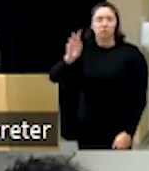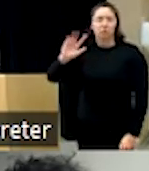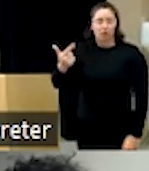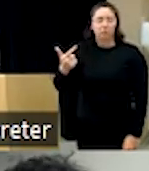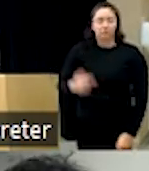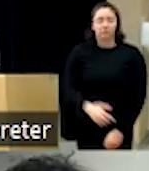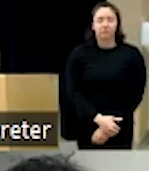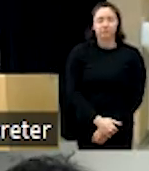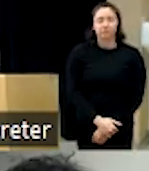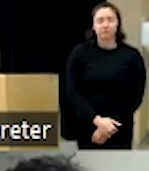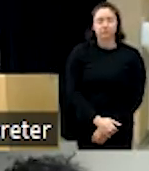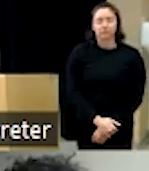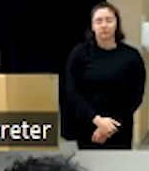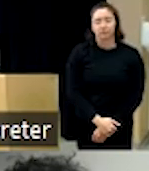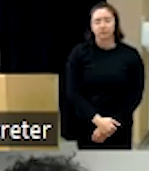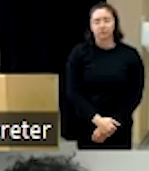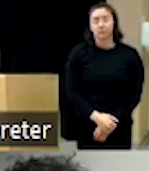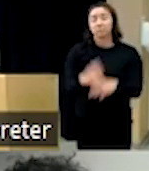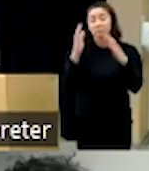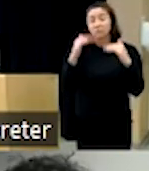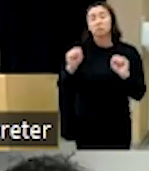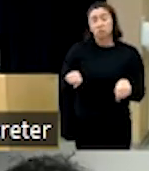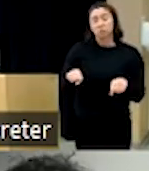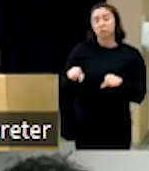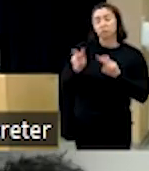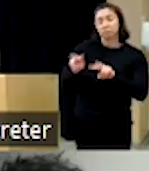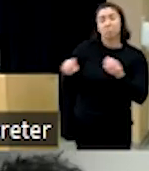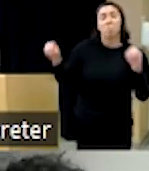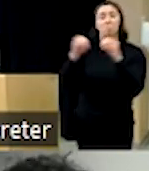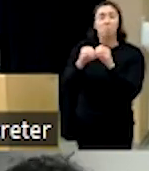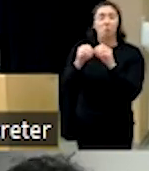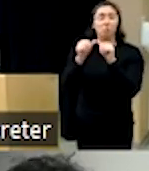and as I said we could do further Diagnostics because we have the whole university hospital